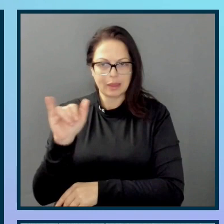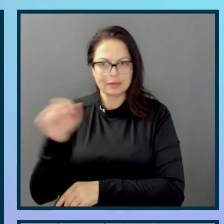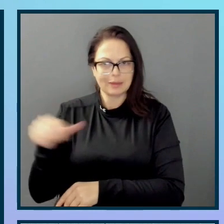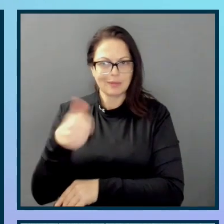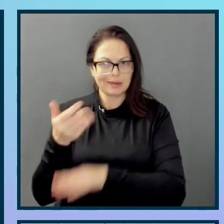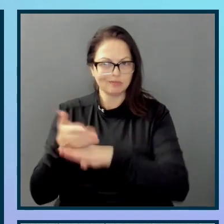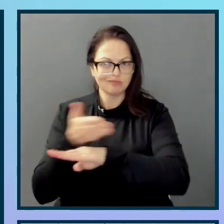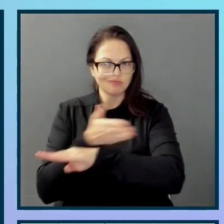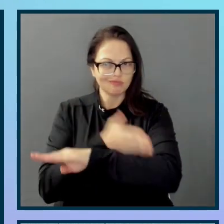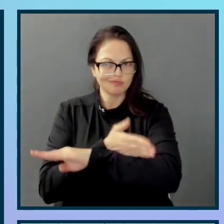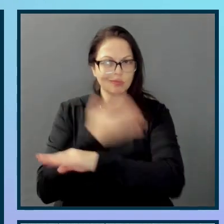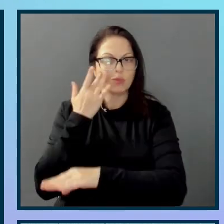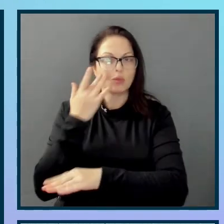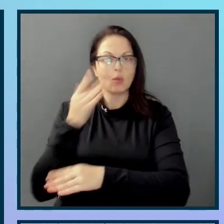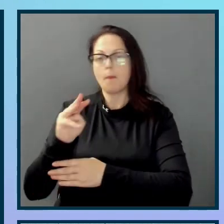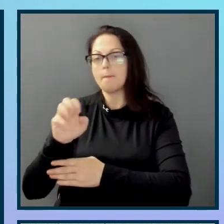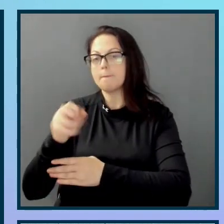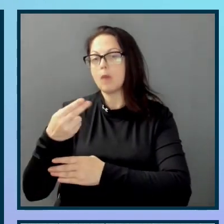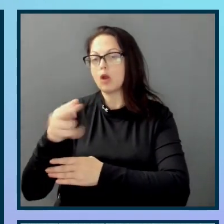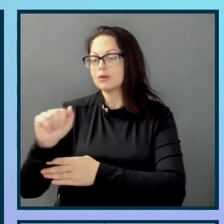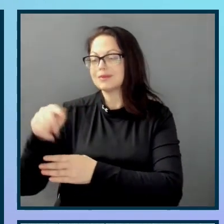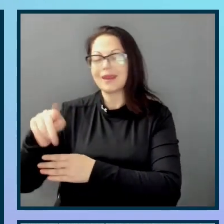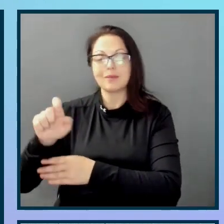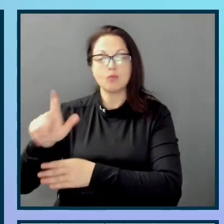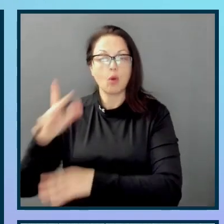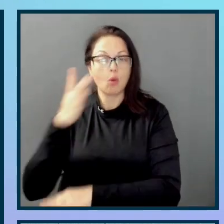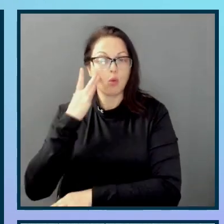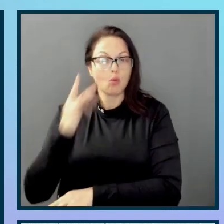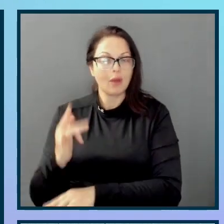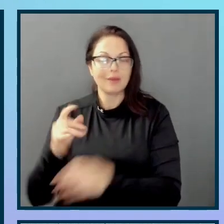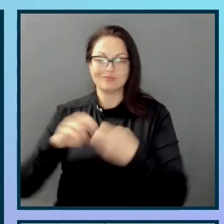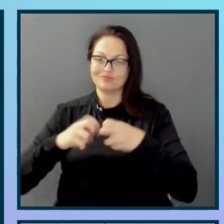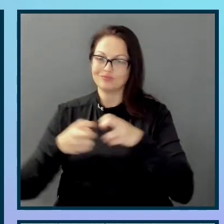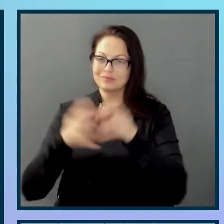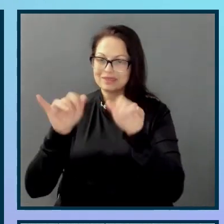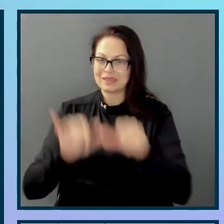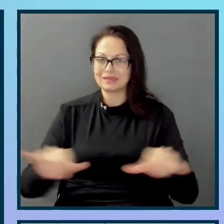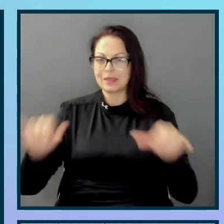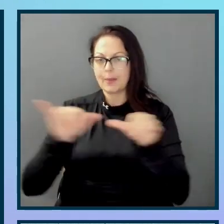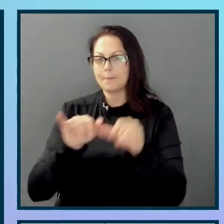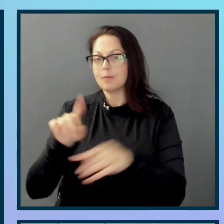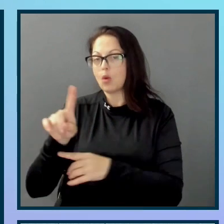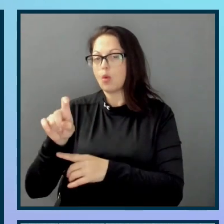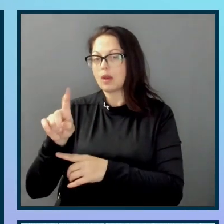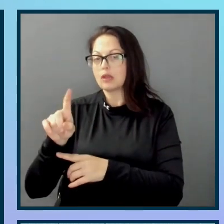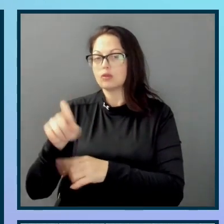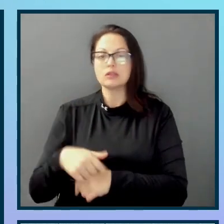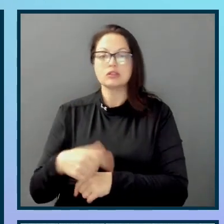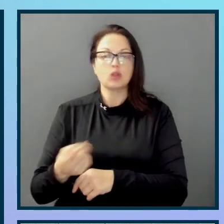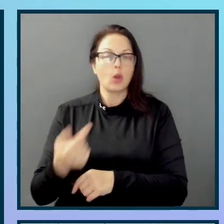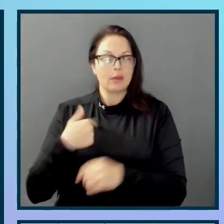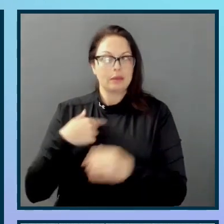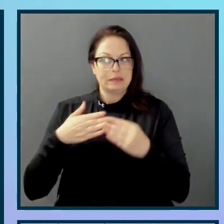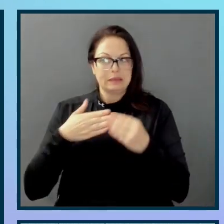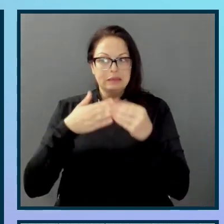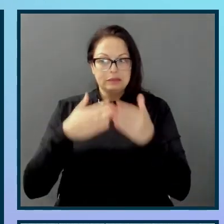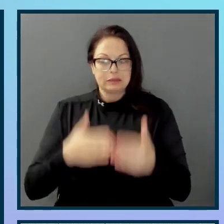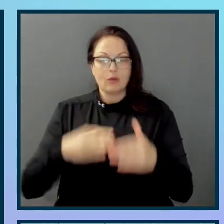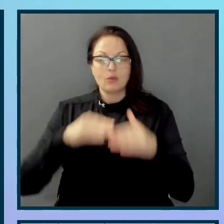because the number of issues stayed the same at a hundred. So as the lead of the central accessibility team, I would wanna know why. So I would follow up with that,